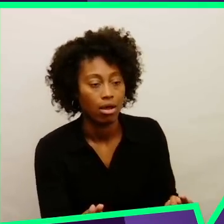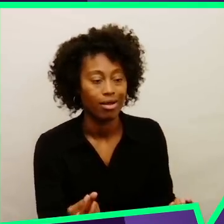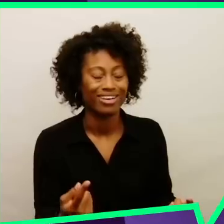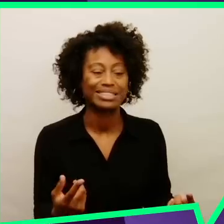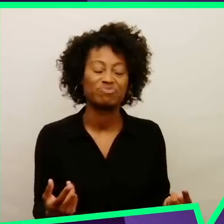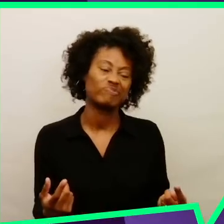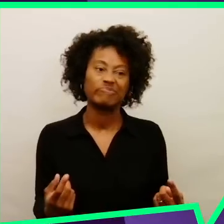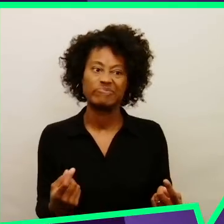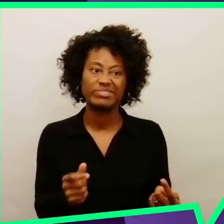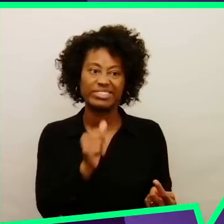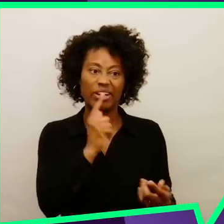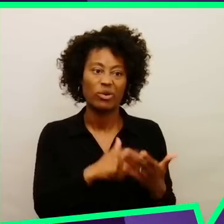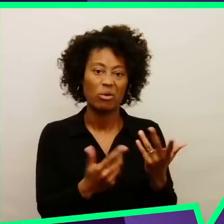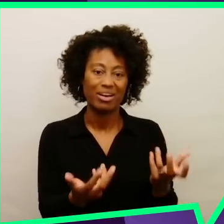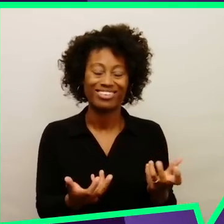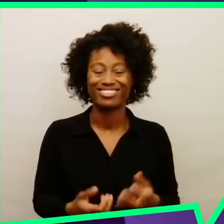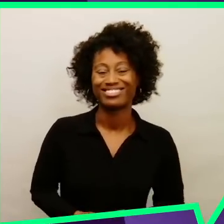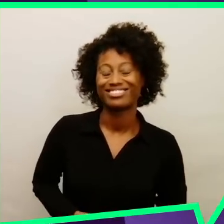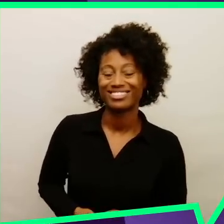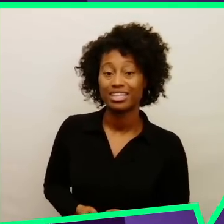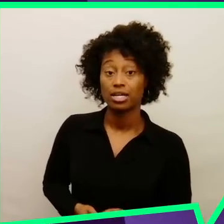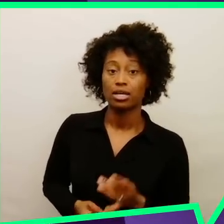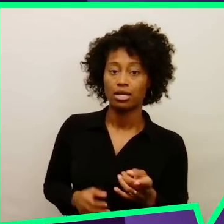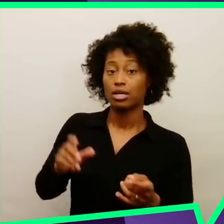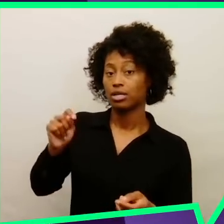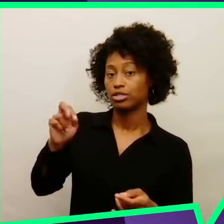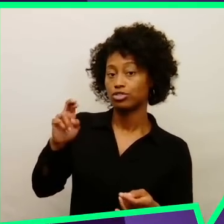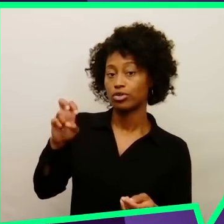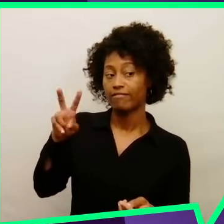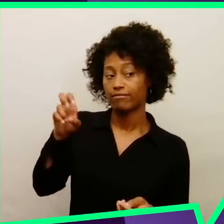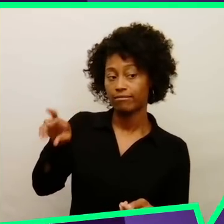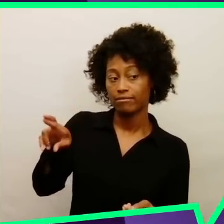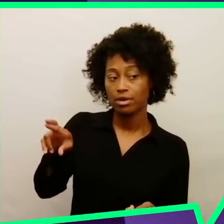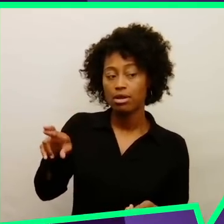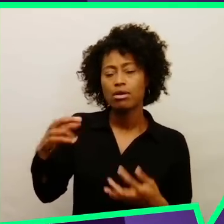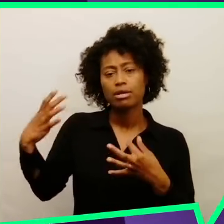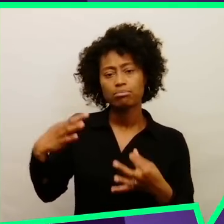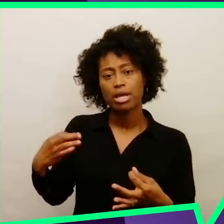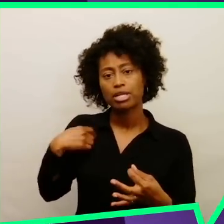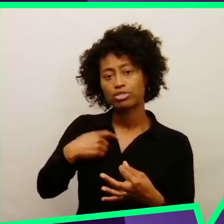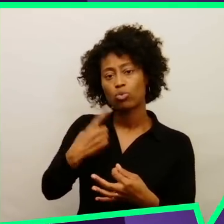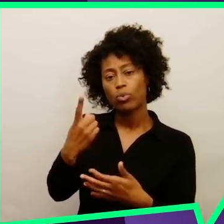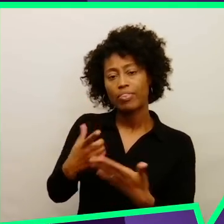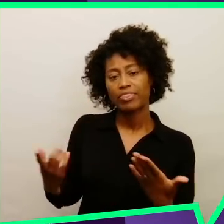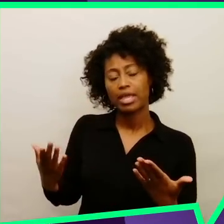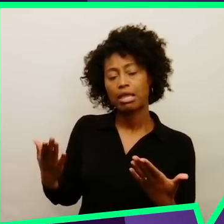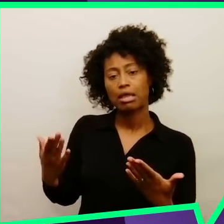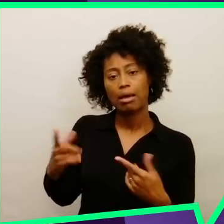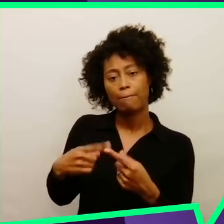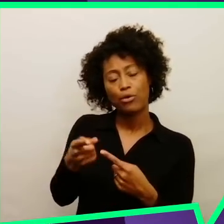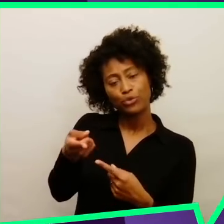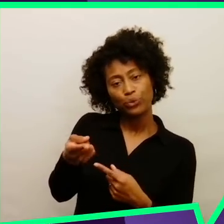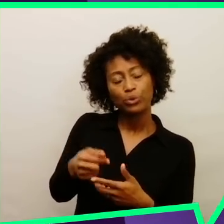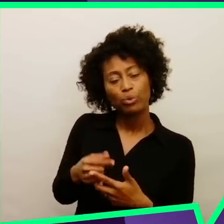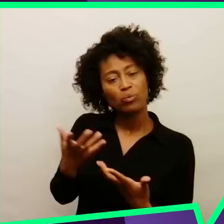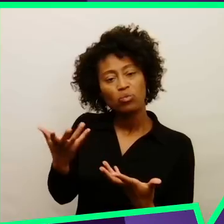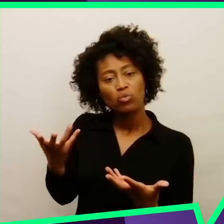So, Trevor, can you tell us-- explain to us one thing about you. What's an interesting thing about you?